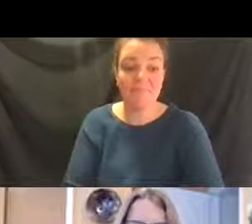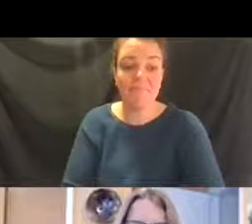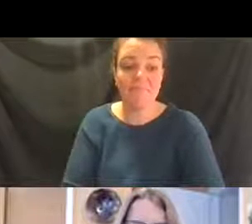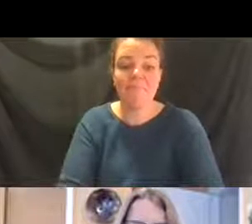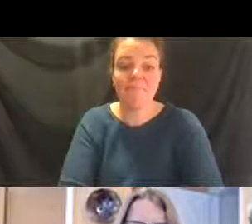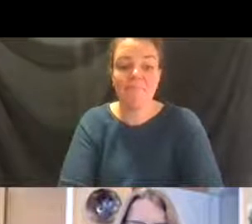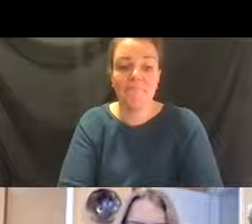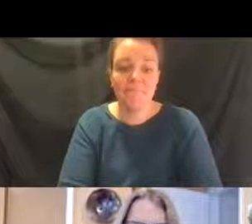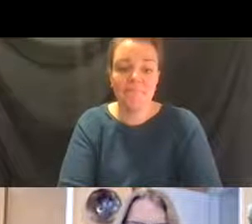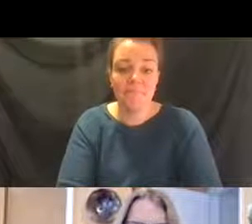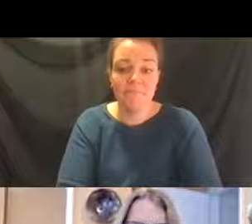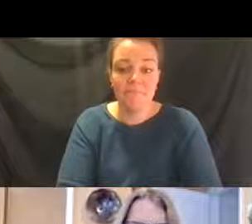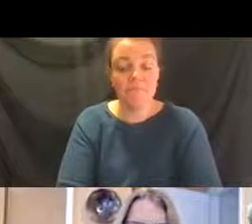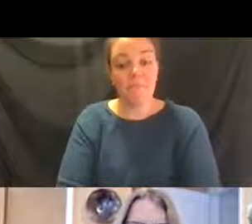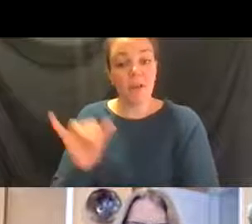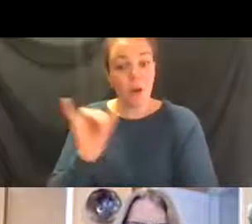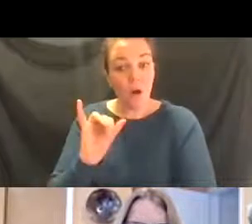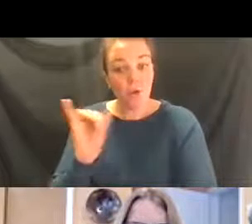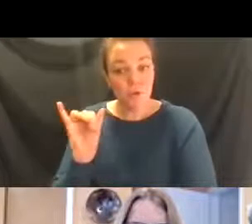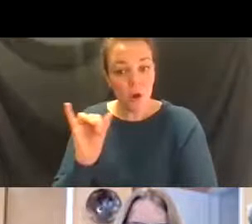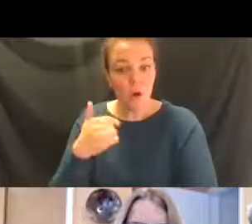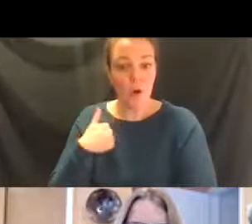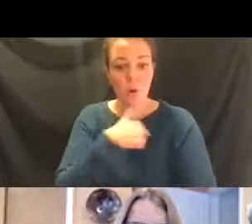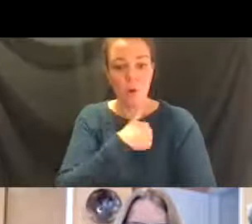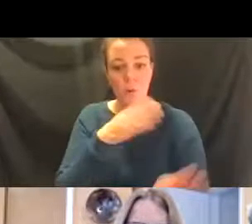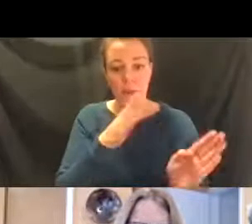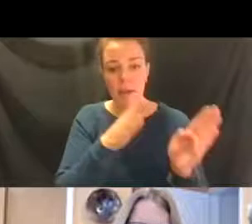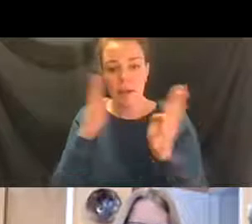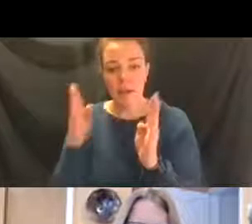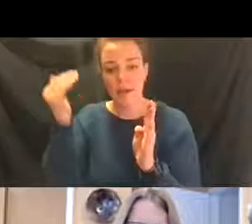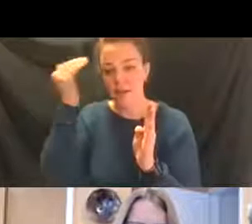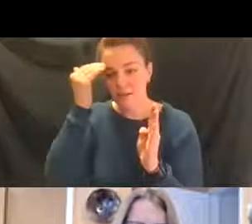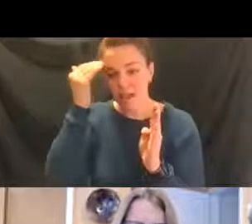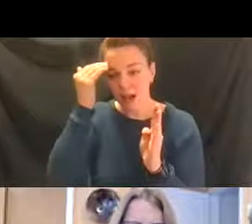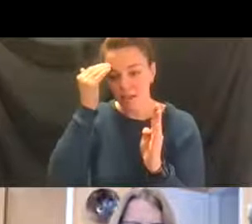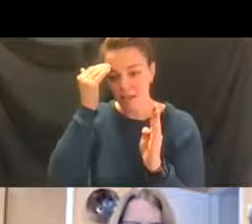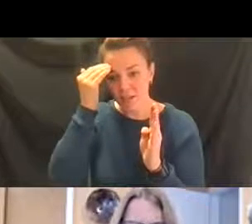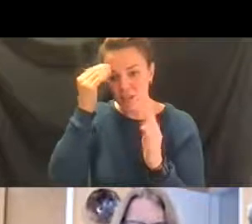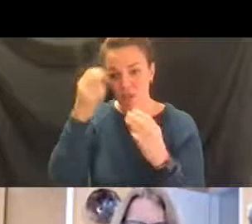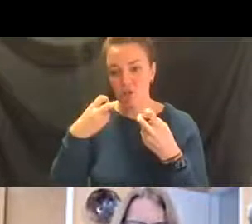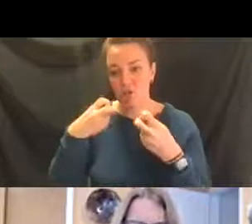We also moved into knowledge transfer and dissemination through the Health Matters